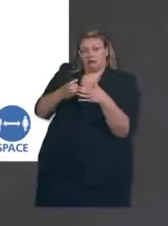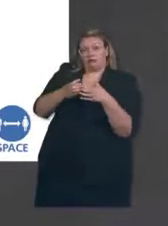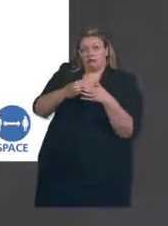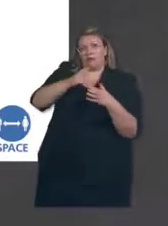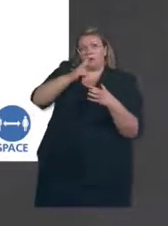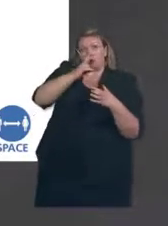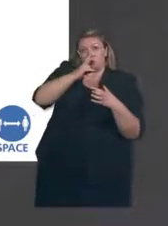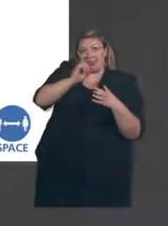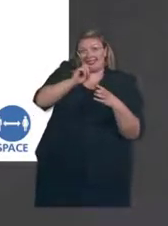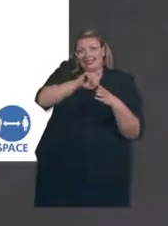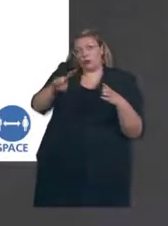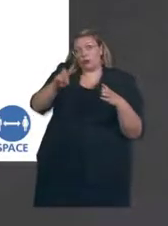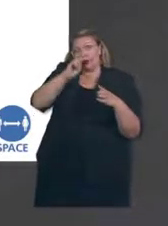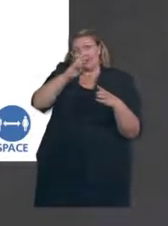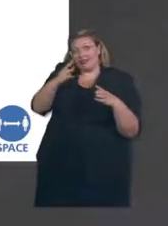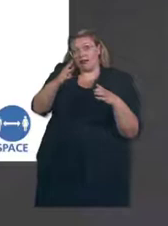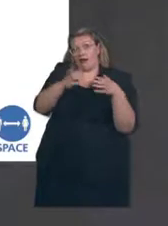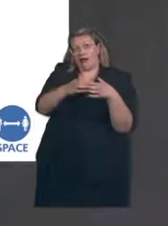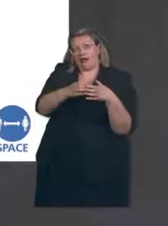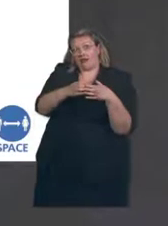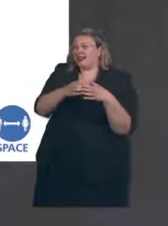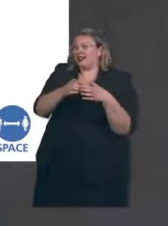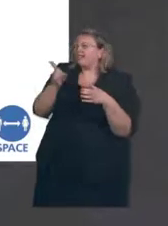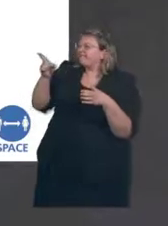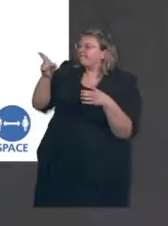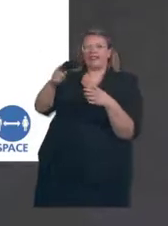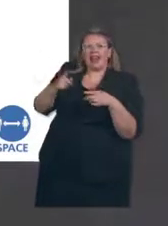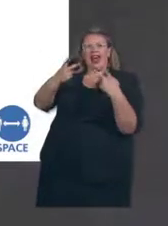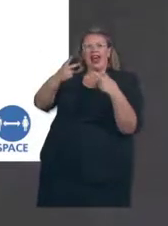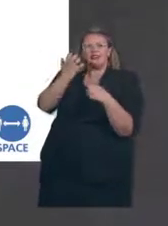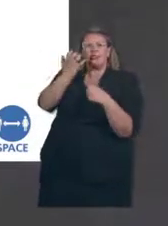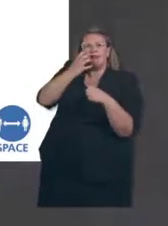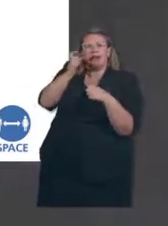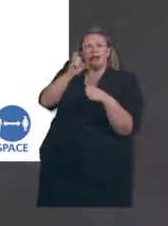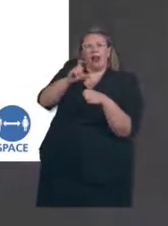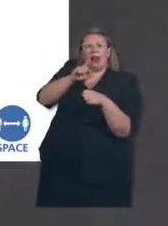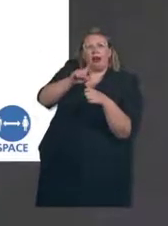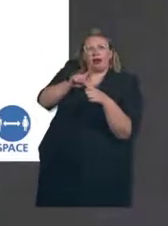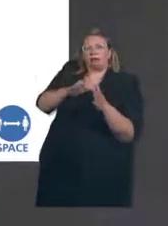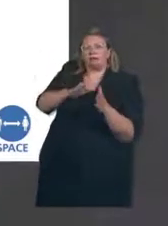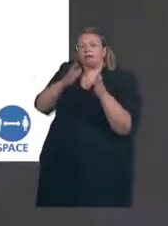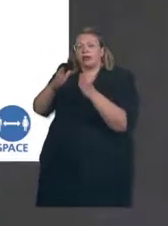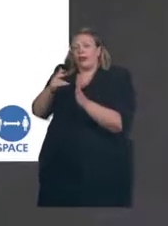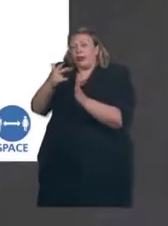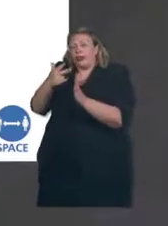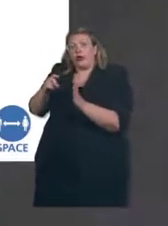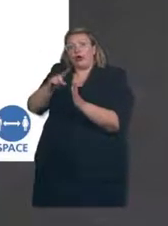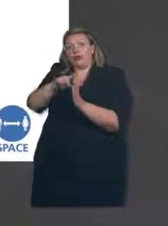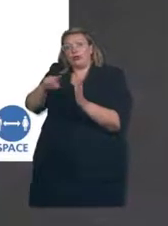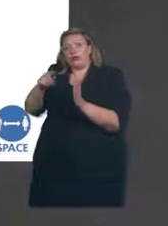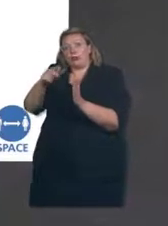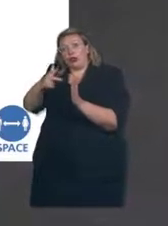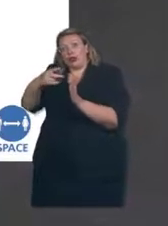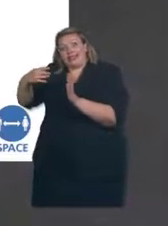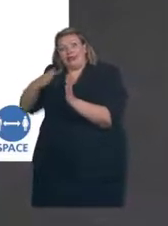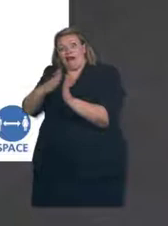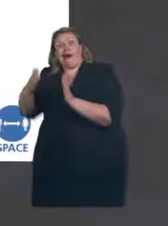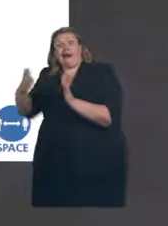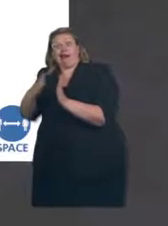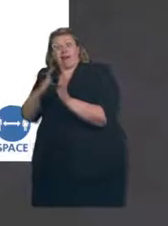and then 30 to 39 in the yellow numbers but what you can also see is